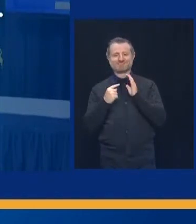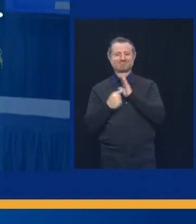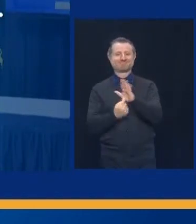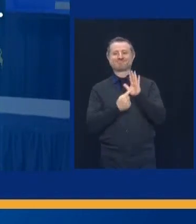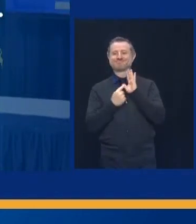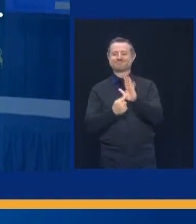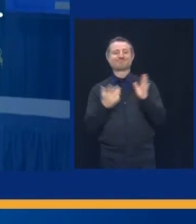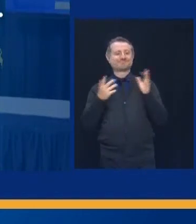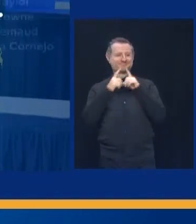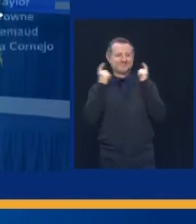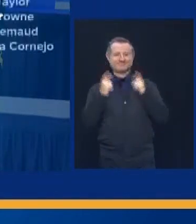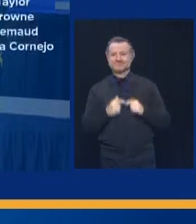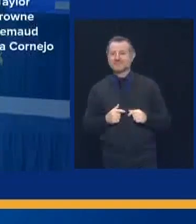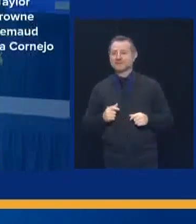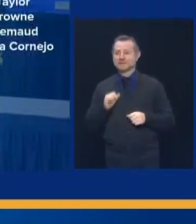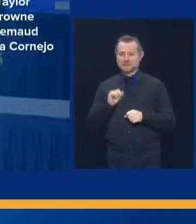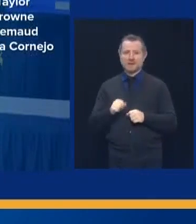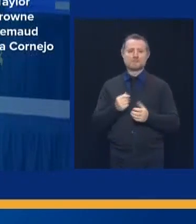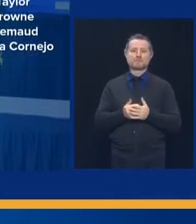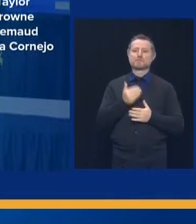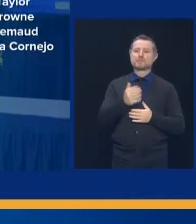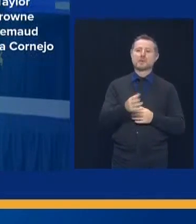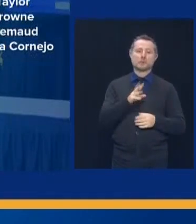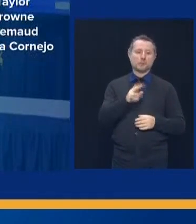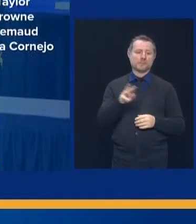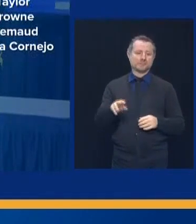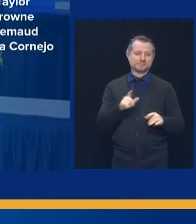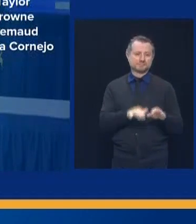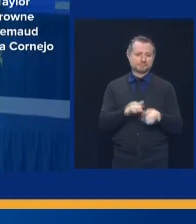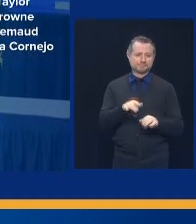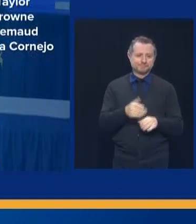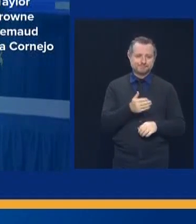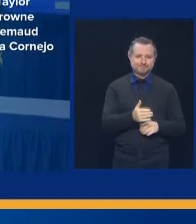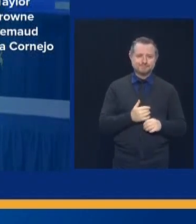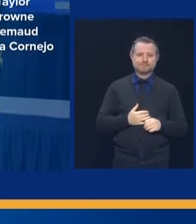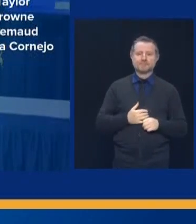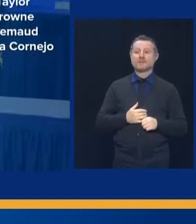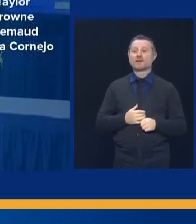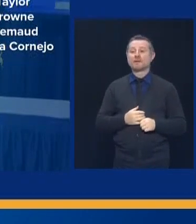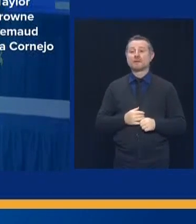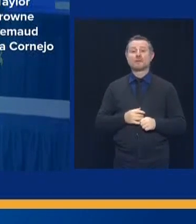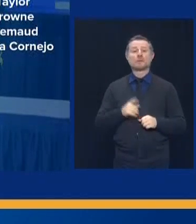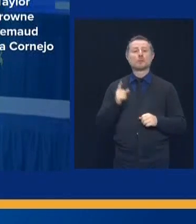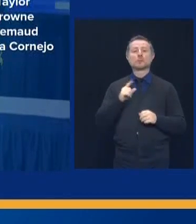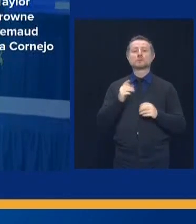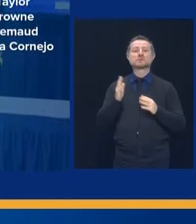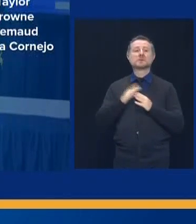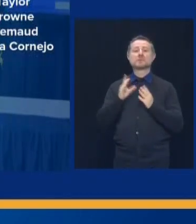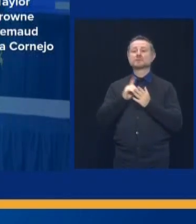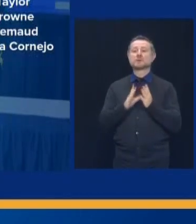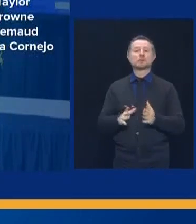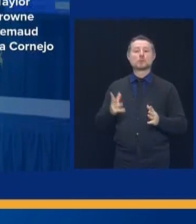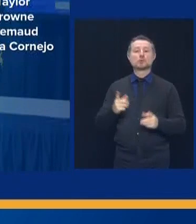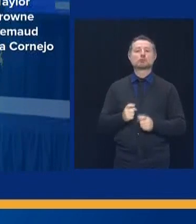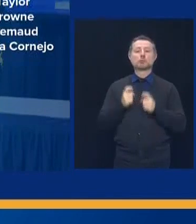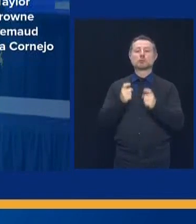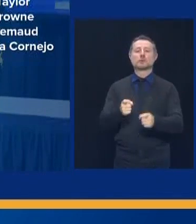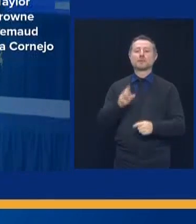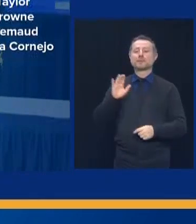WEEKS. THEY'LL UNVEILT8"á NEW DESIGNER MASK.